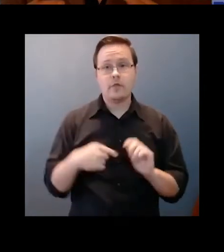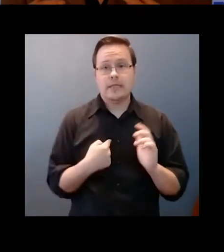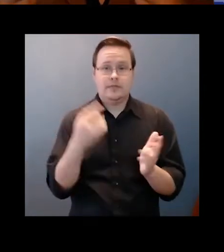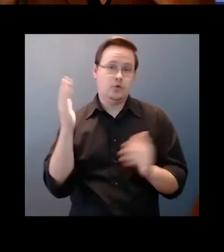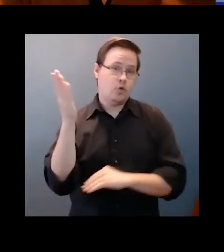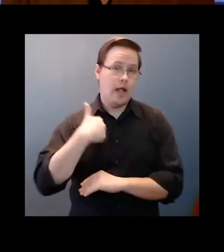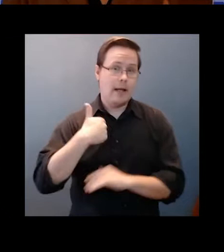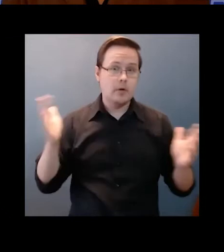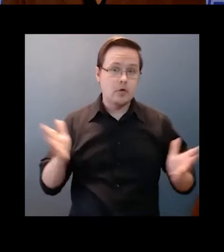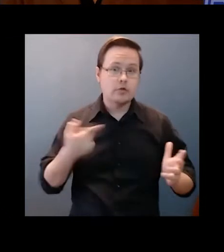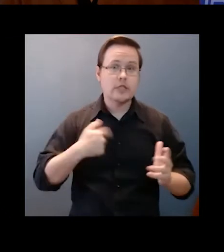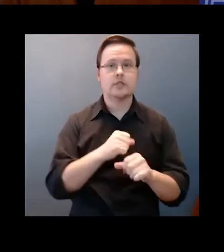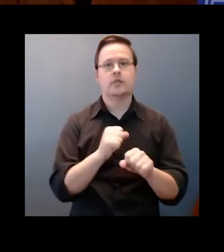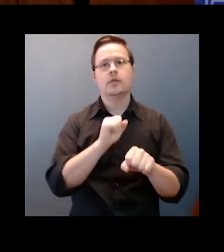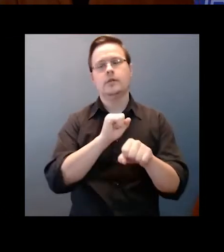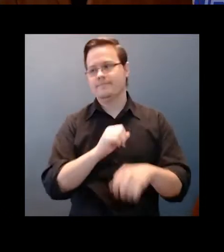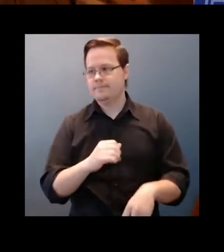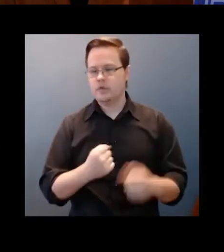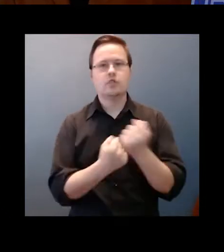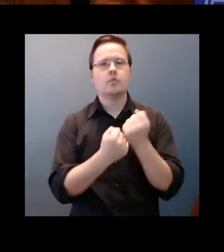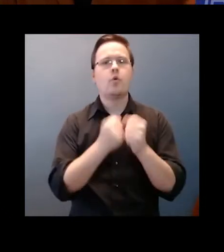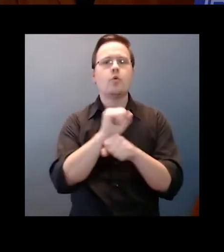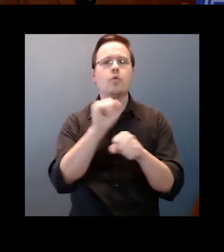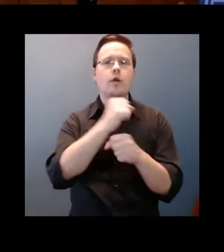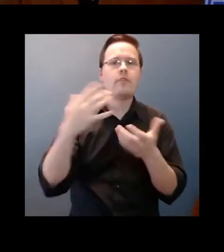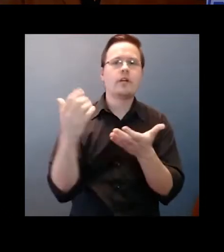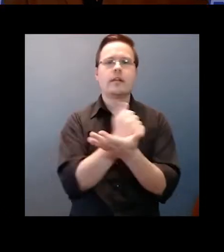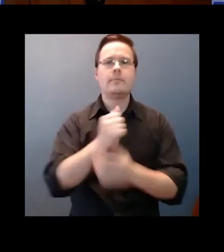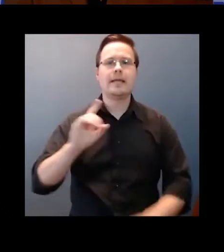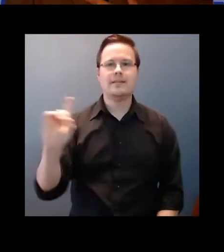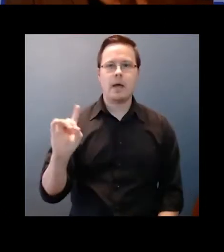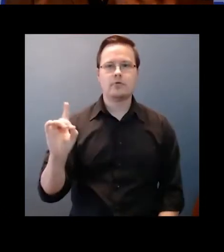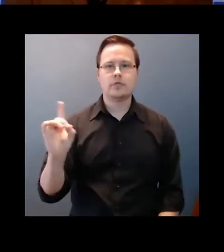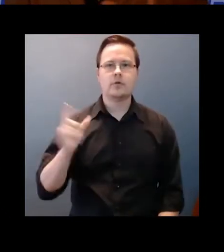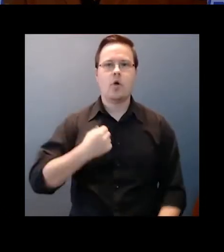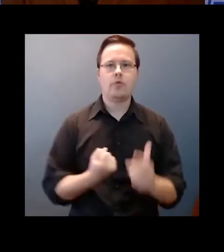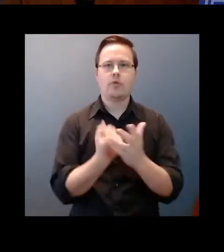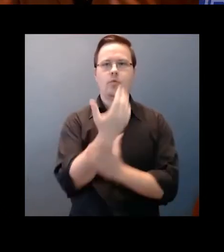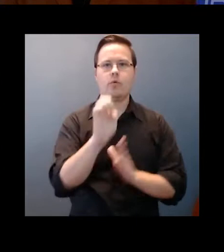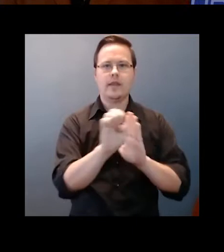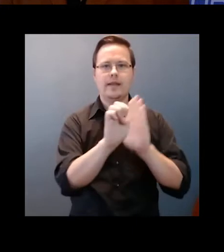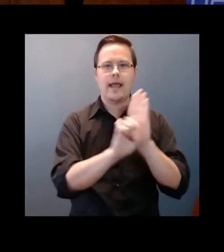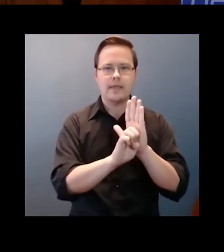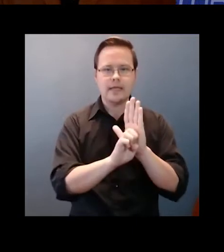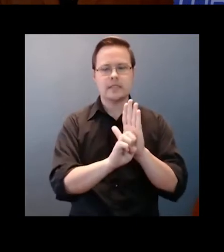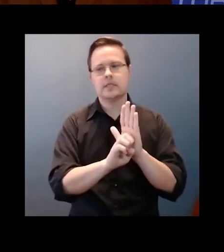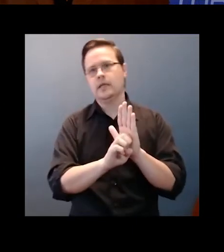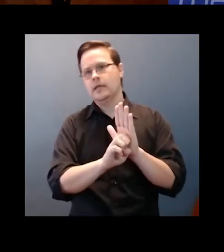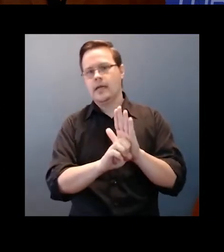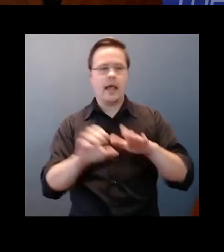the work of claiming democracy. Also the growth of ethics and the kind of incursion of computational tech entire public institutions